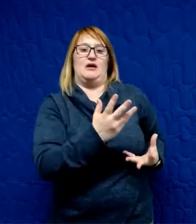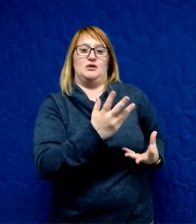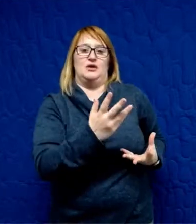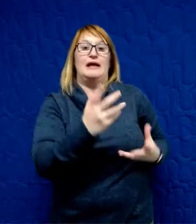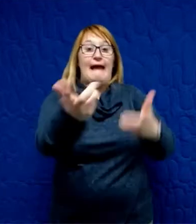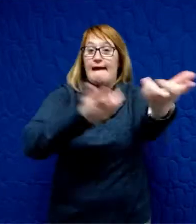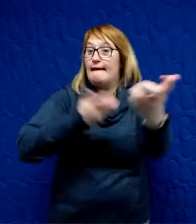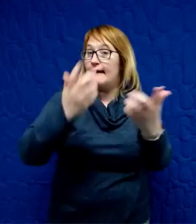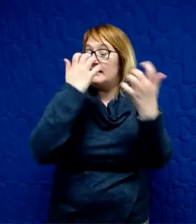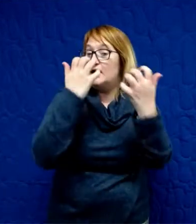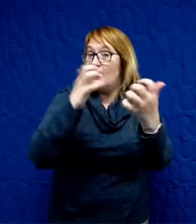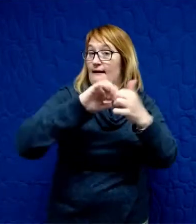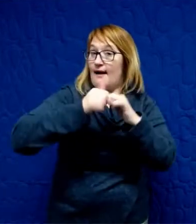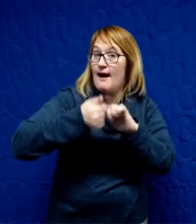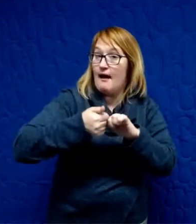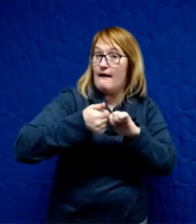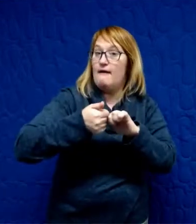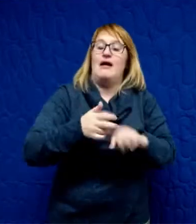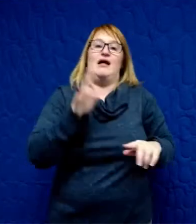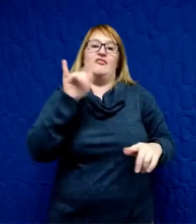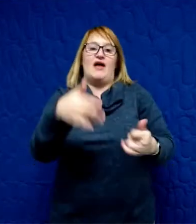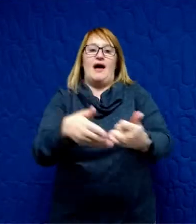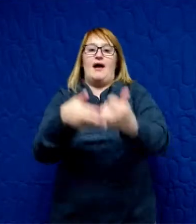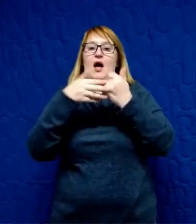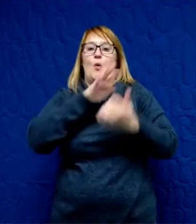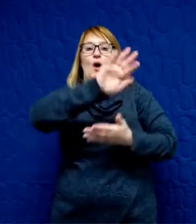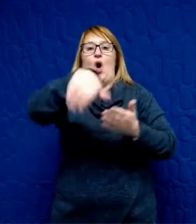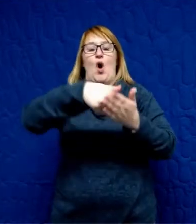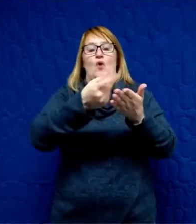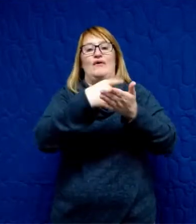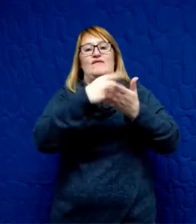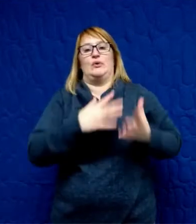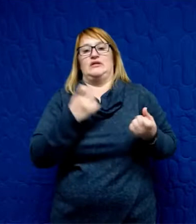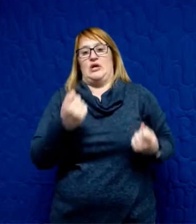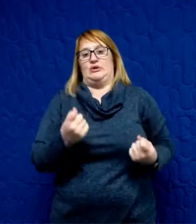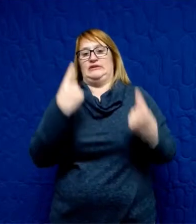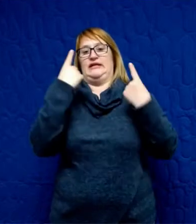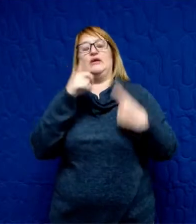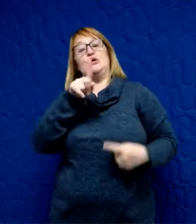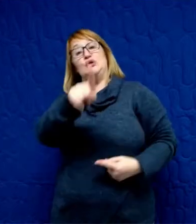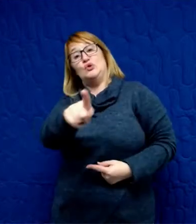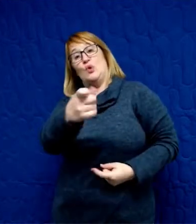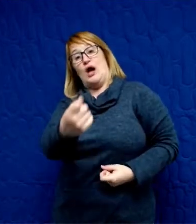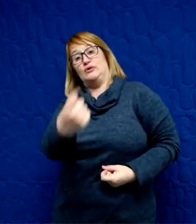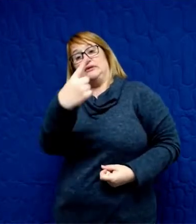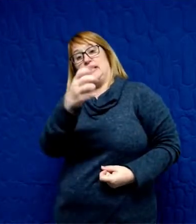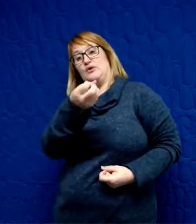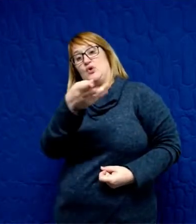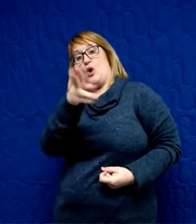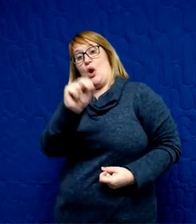gonna engage your audience? And that helps our reviewers know not just that you understand your own content but how you'll be able to deliver it to the